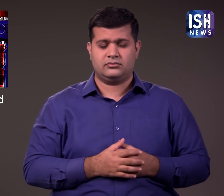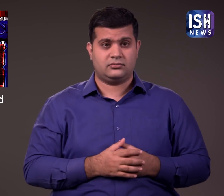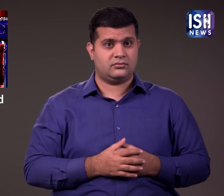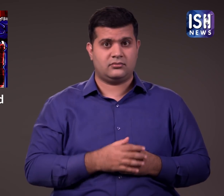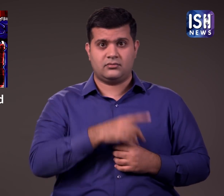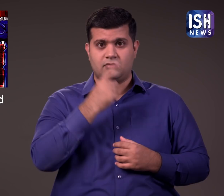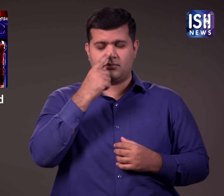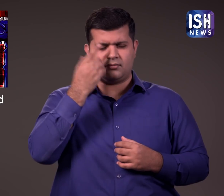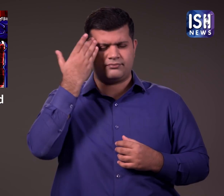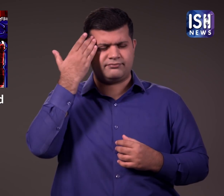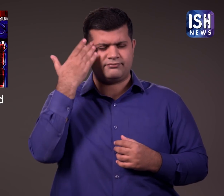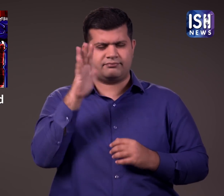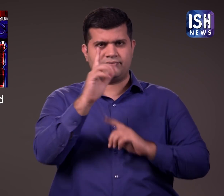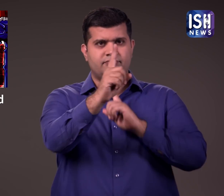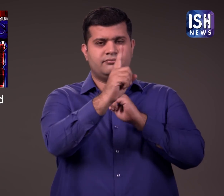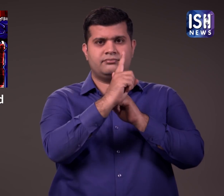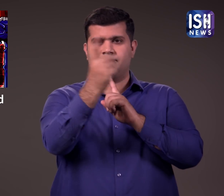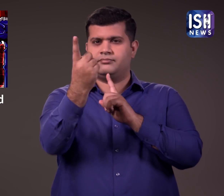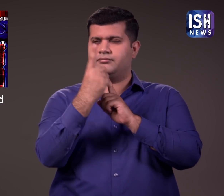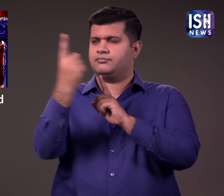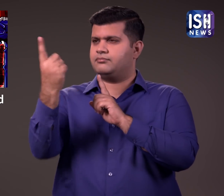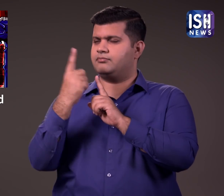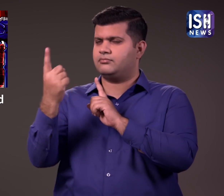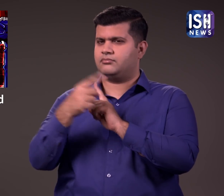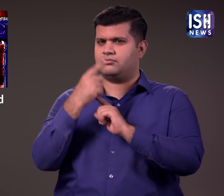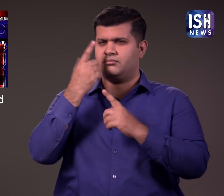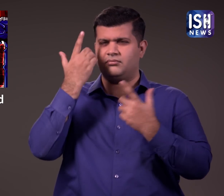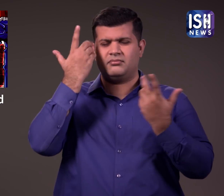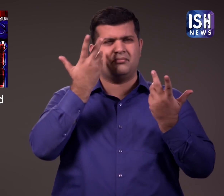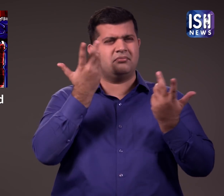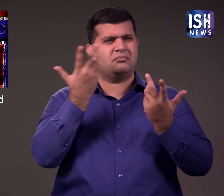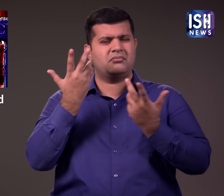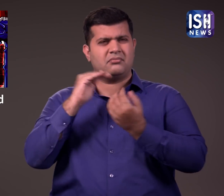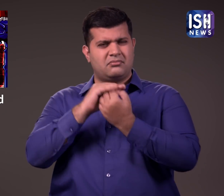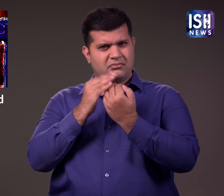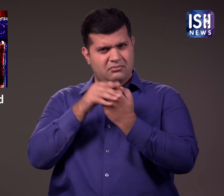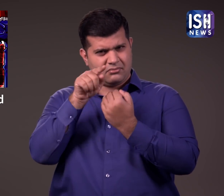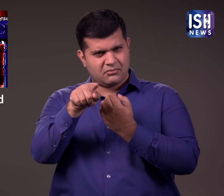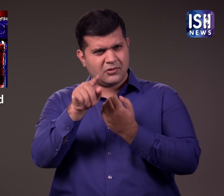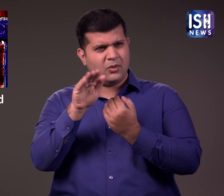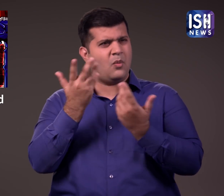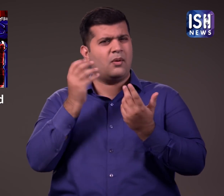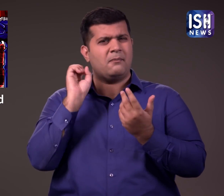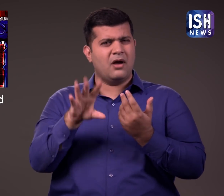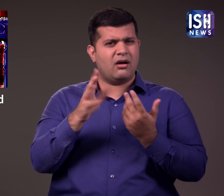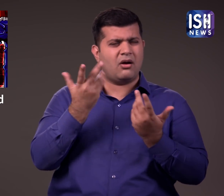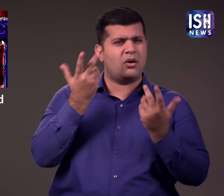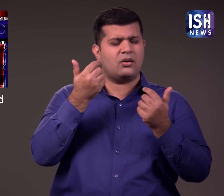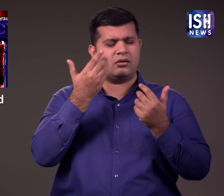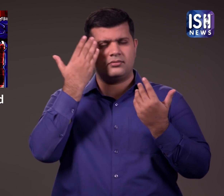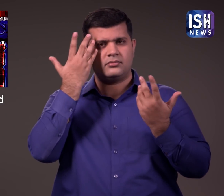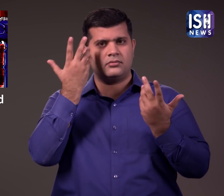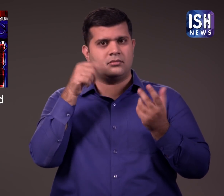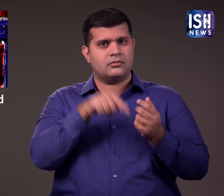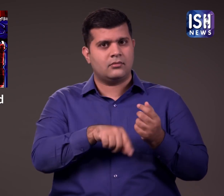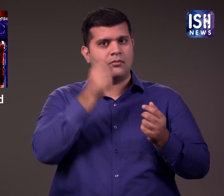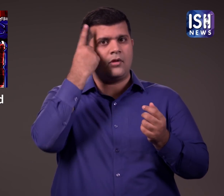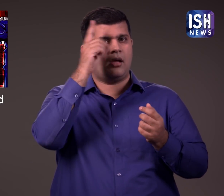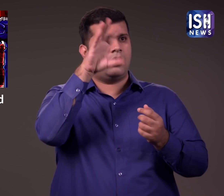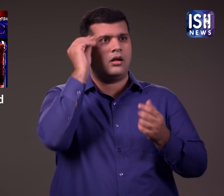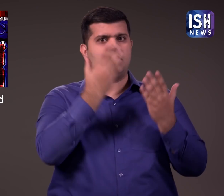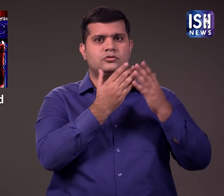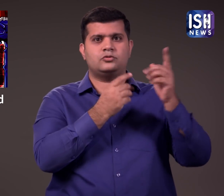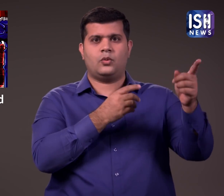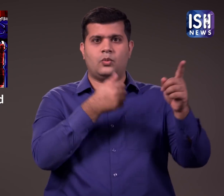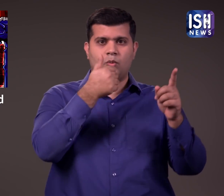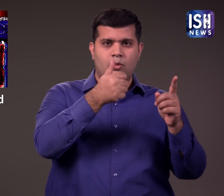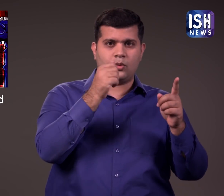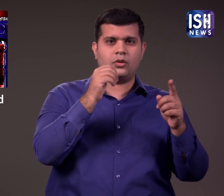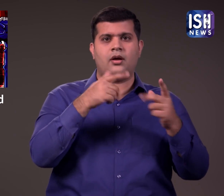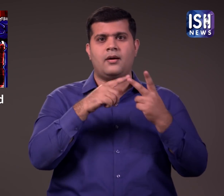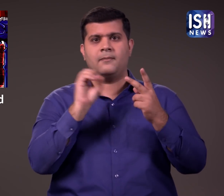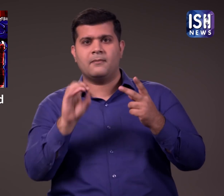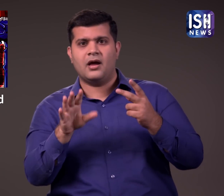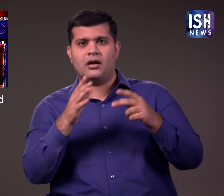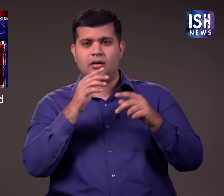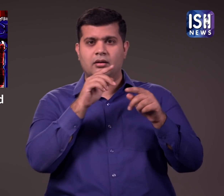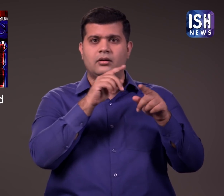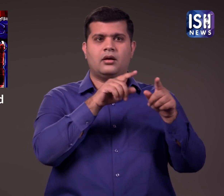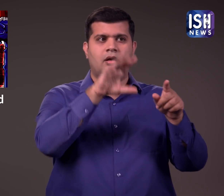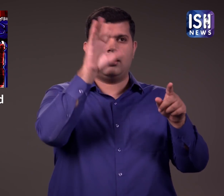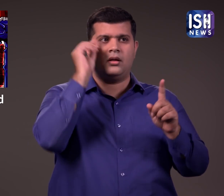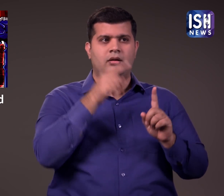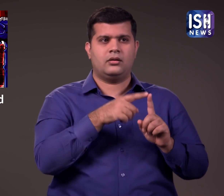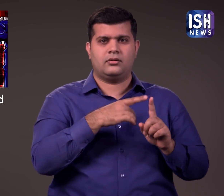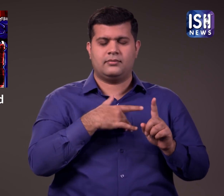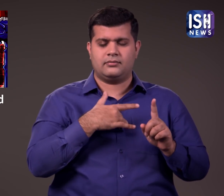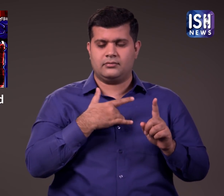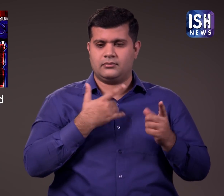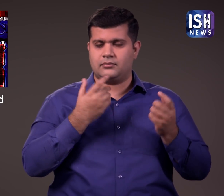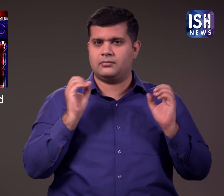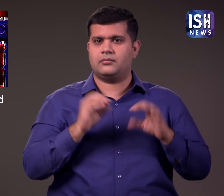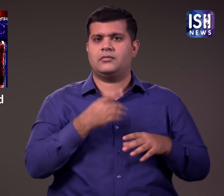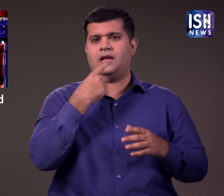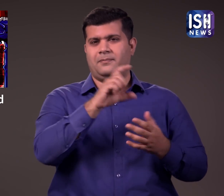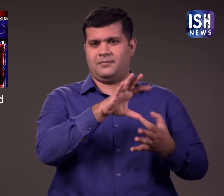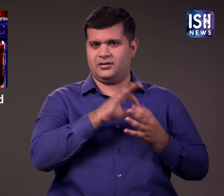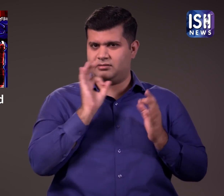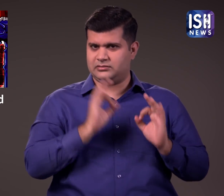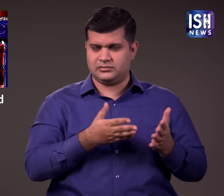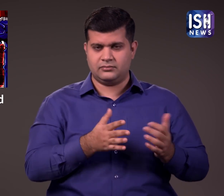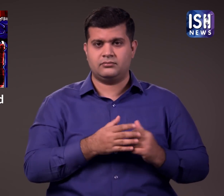Earlier she never understood what was going on with her. After the session she was able to file her complaint.